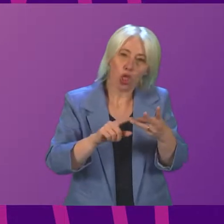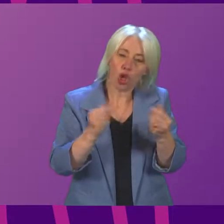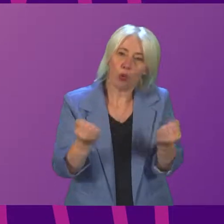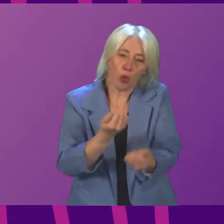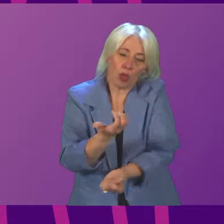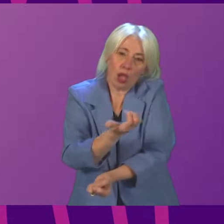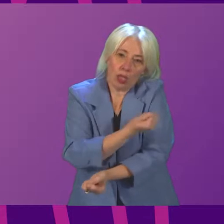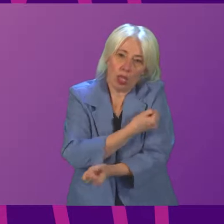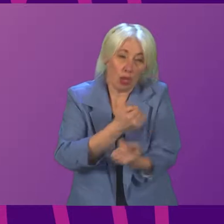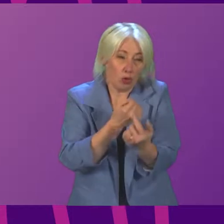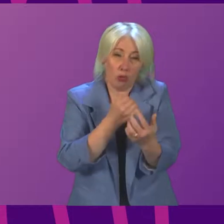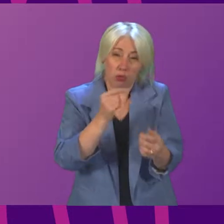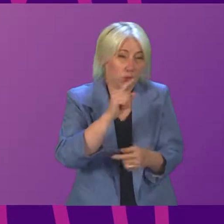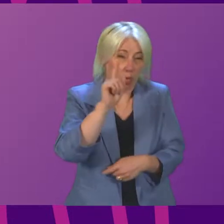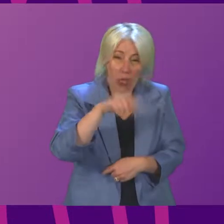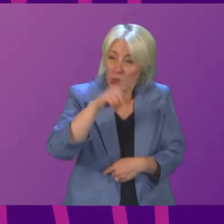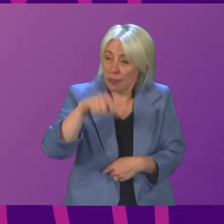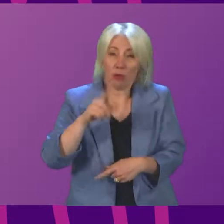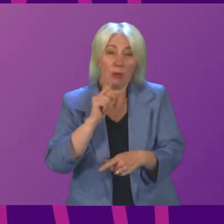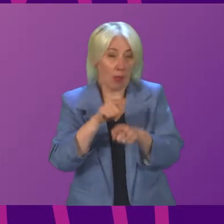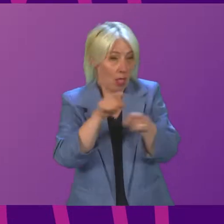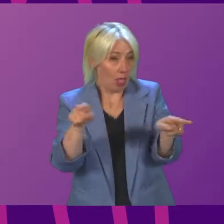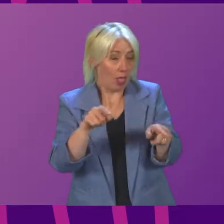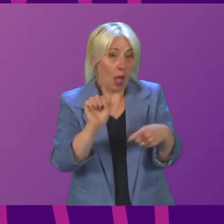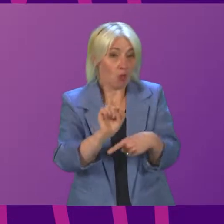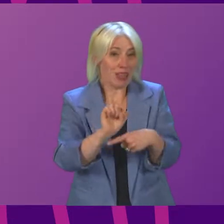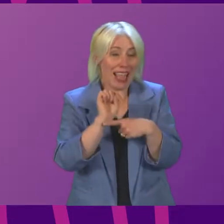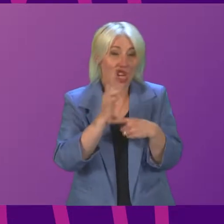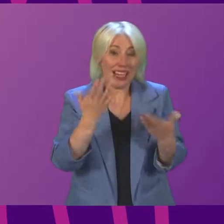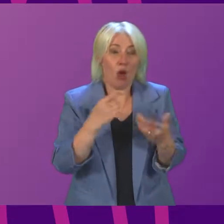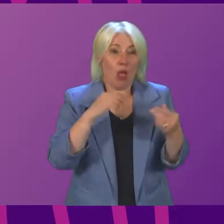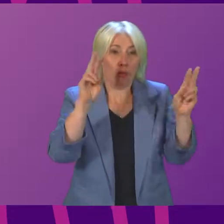of thousands of people for whom protection is waning and whose jags are still overdue?